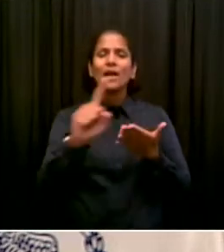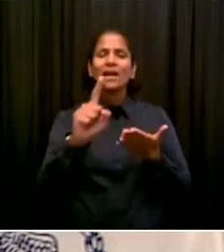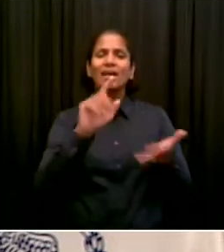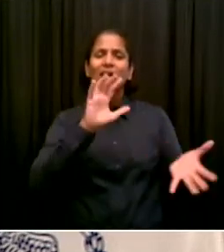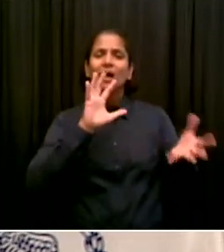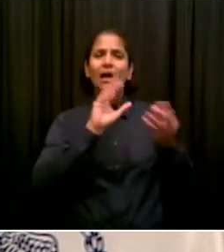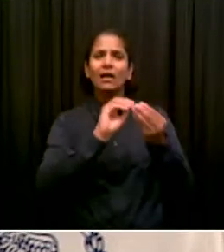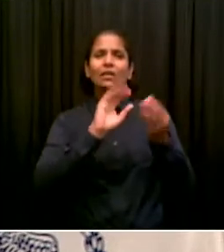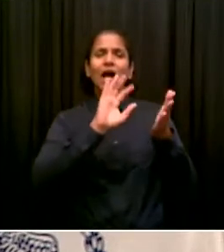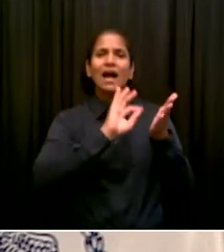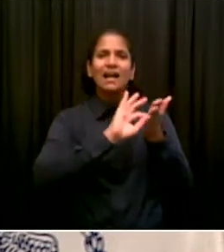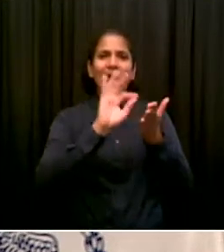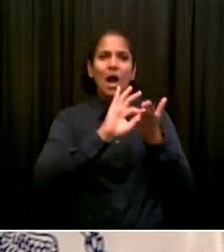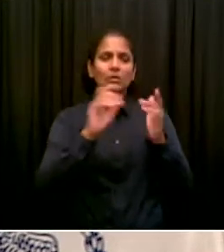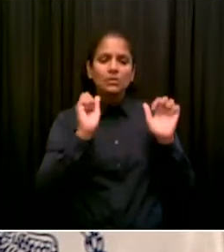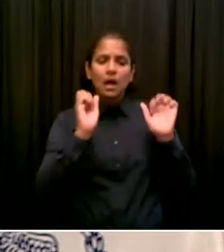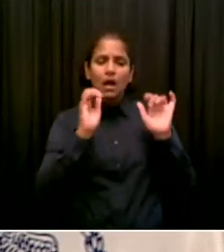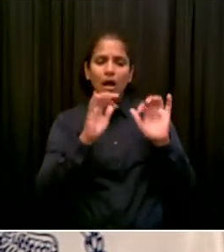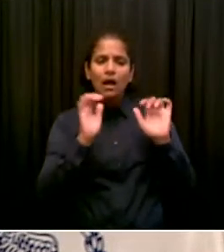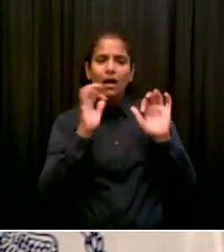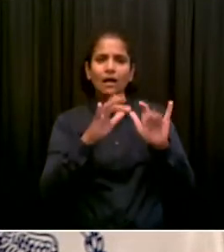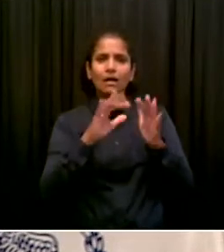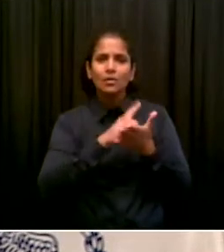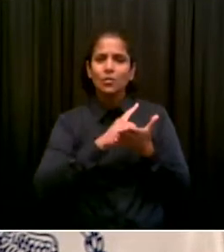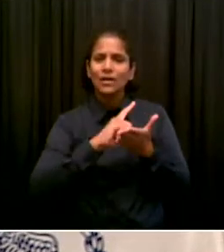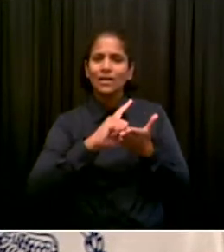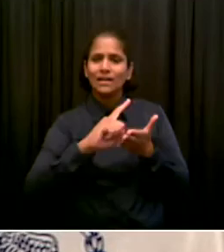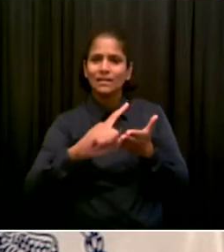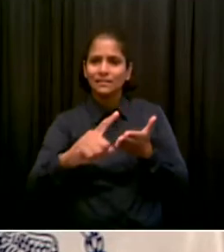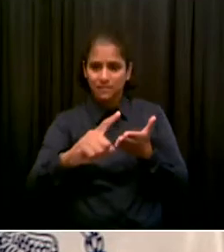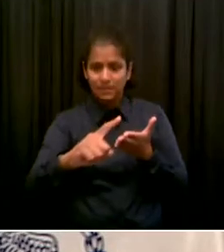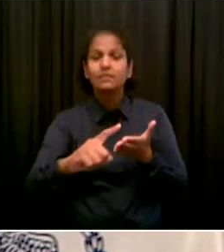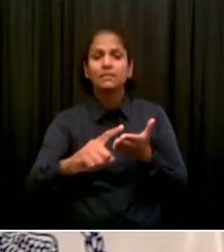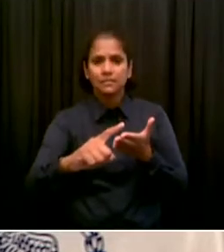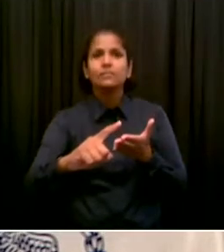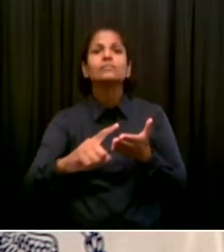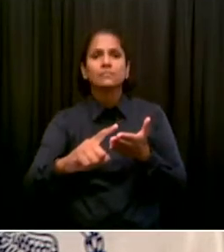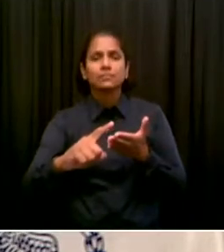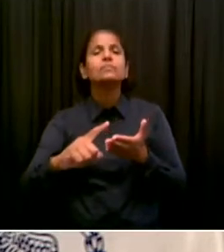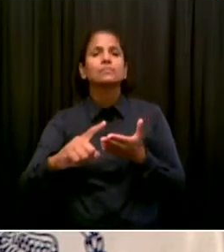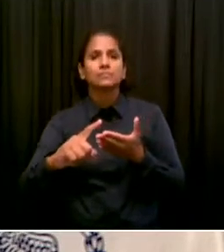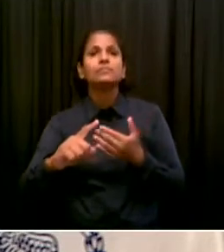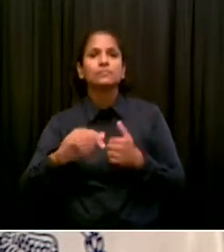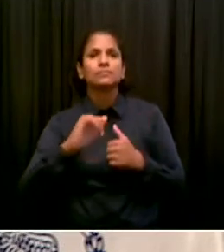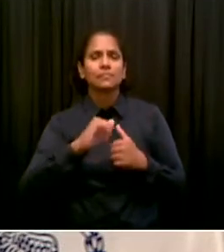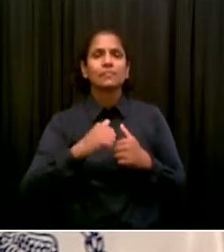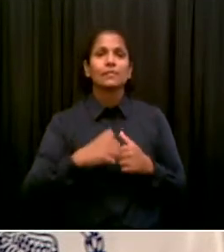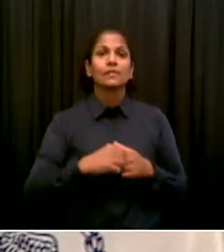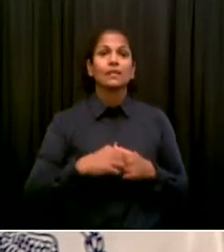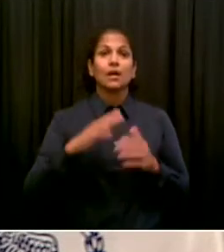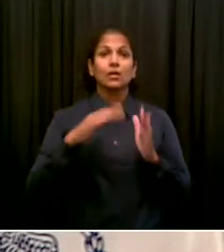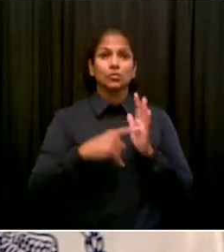ATTENDANCE GROWS OVER THE FIRST